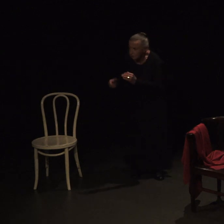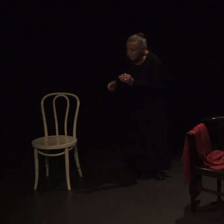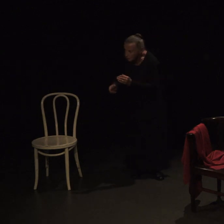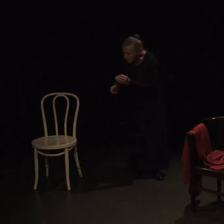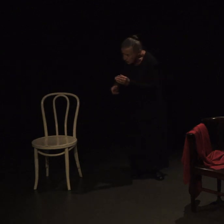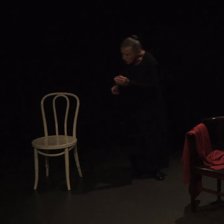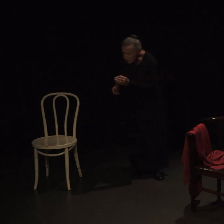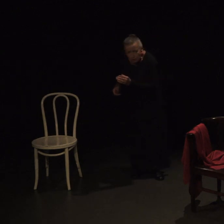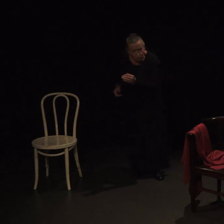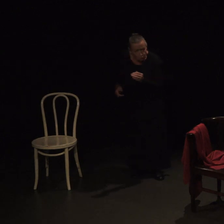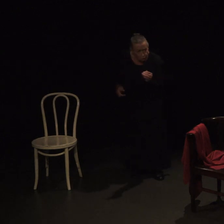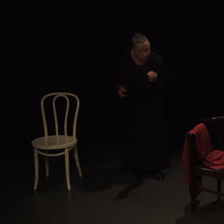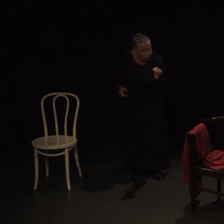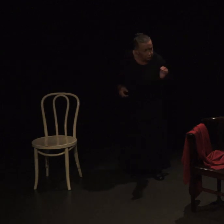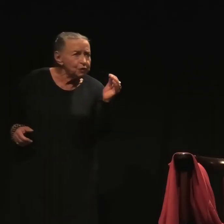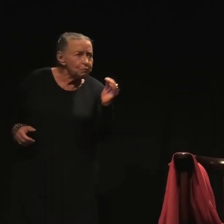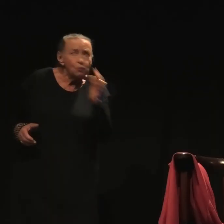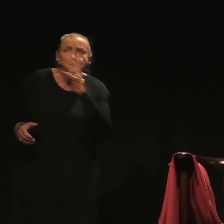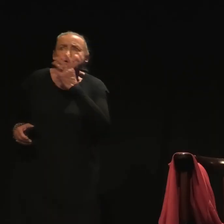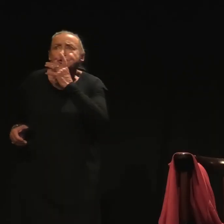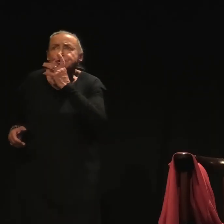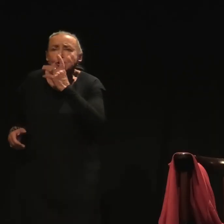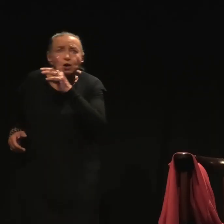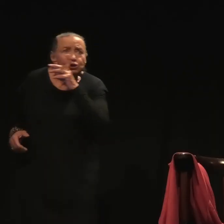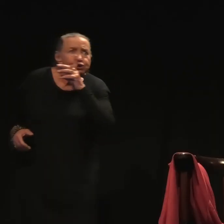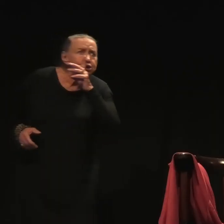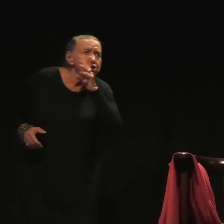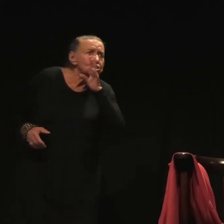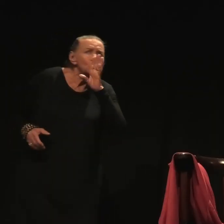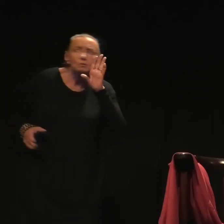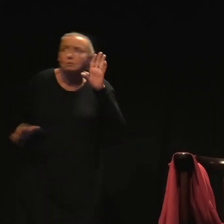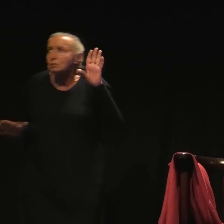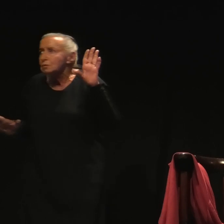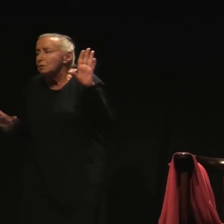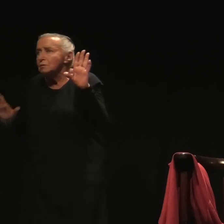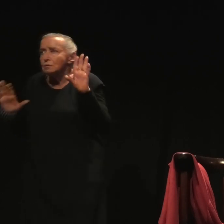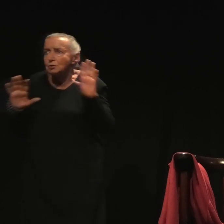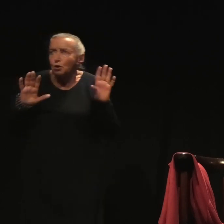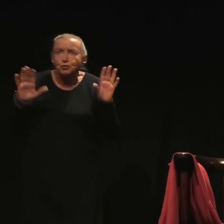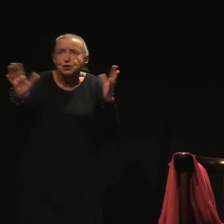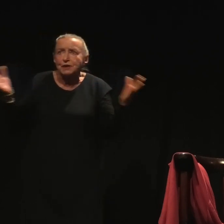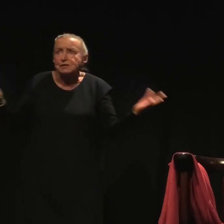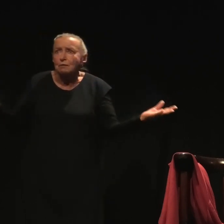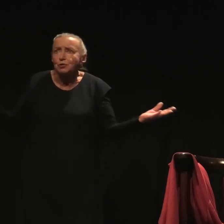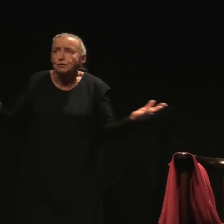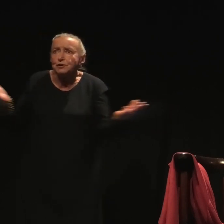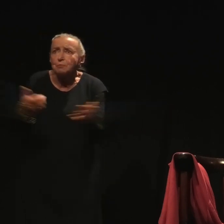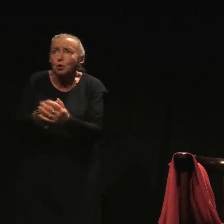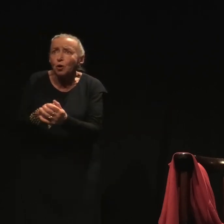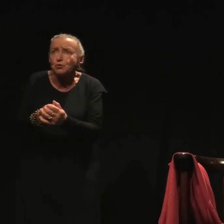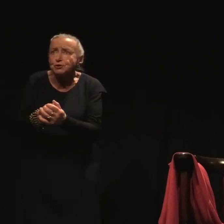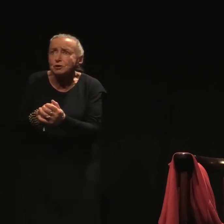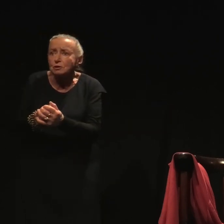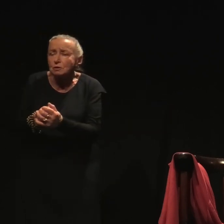and many men from the neighbouring settlements. "Calmly now. Where's this information from?